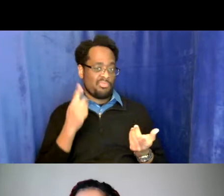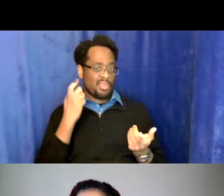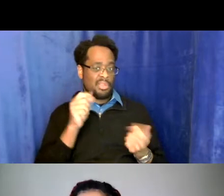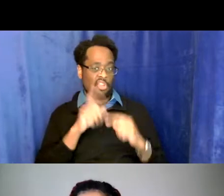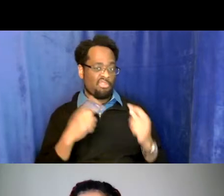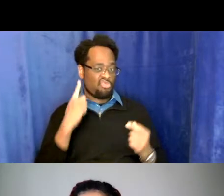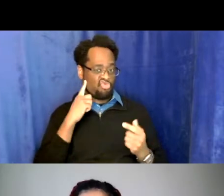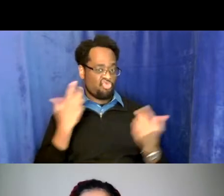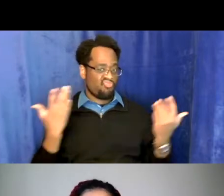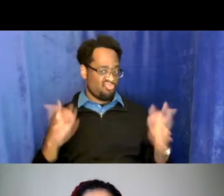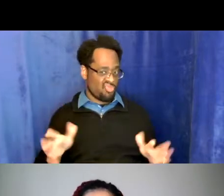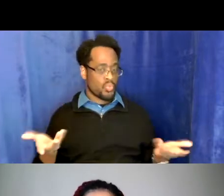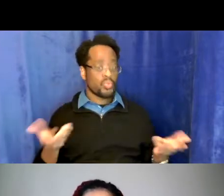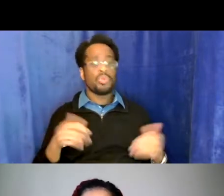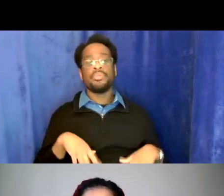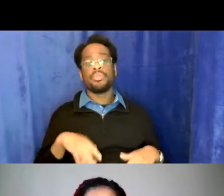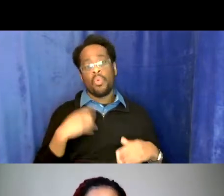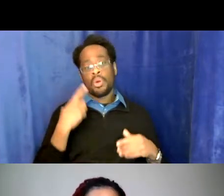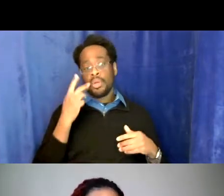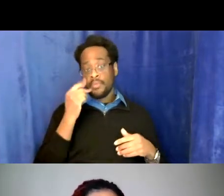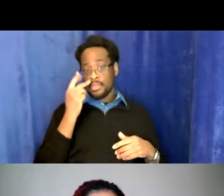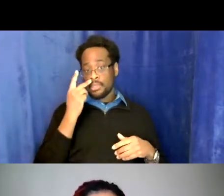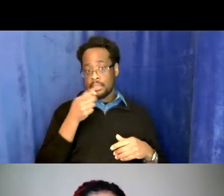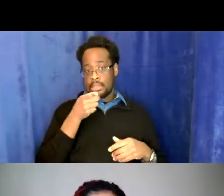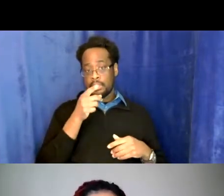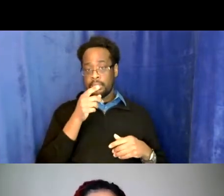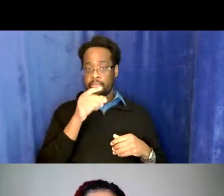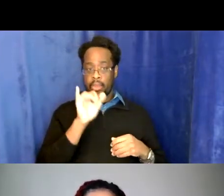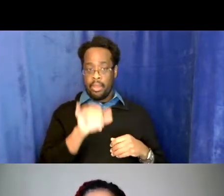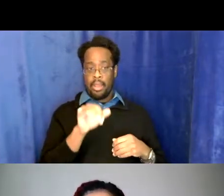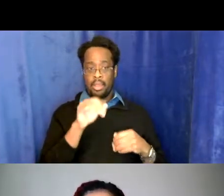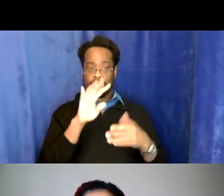hearing status, so for deaf and hard of hearing people. You can't hear, so you are now being